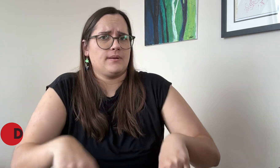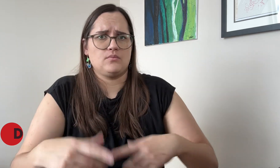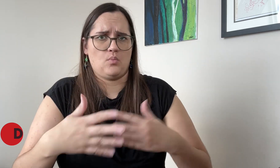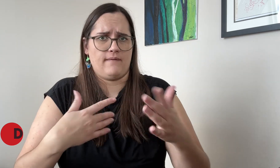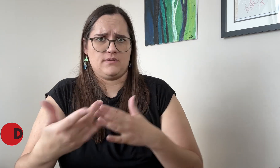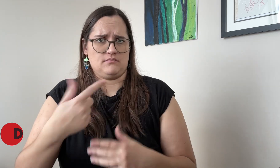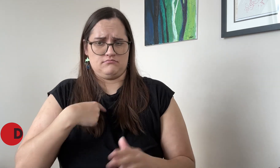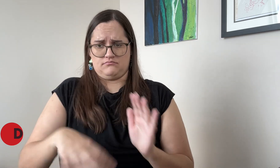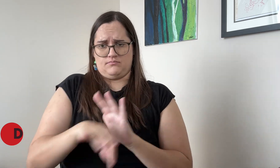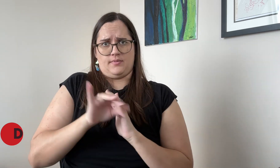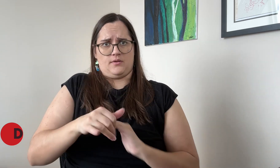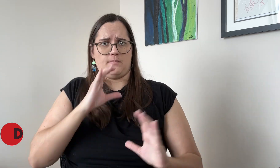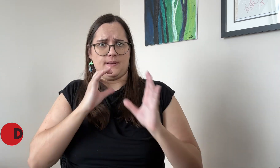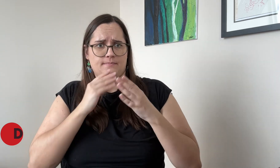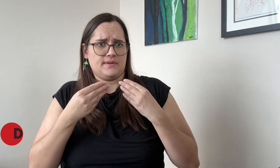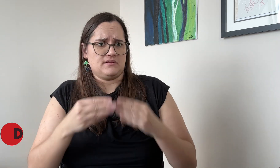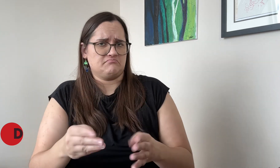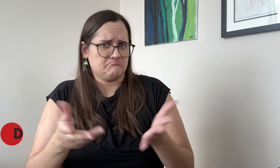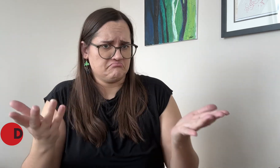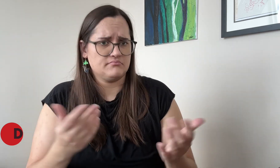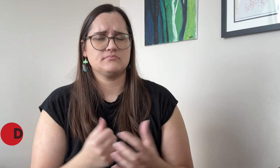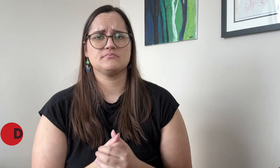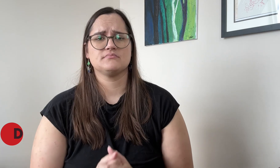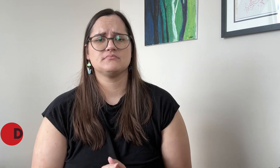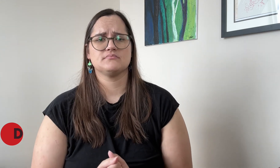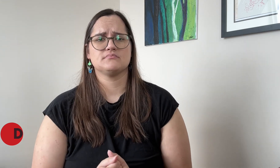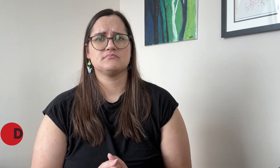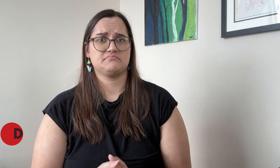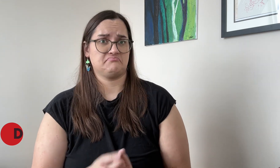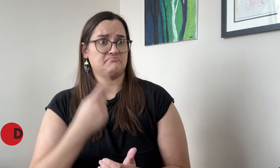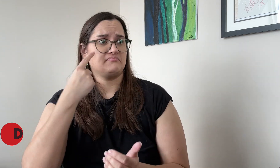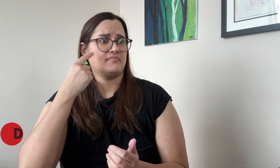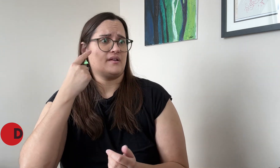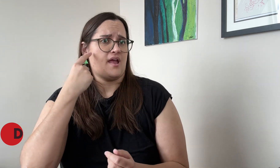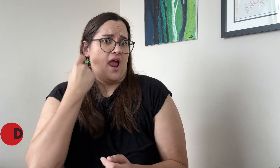I understand their concern if something happens in an emergency like falling